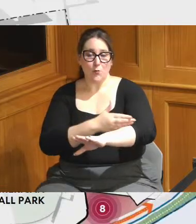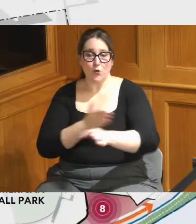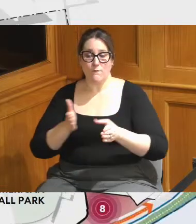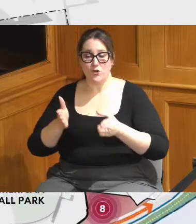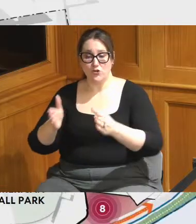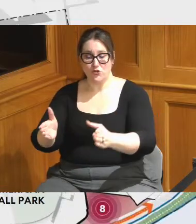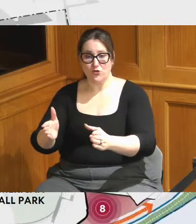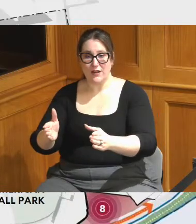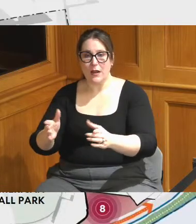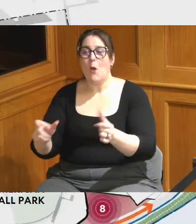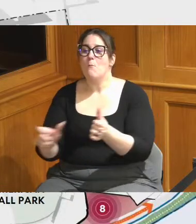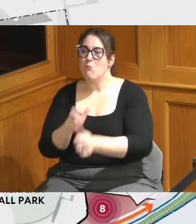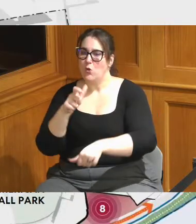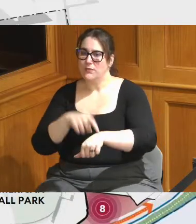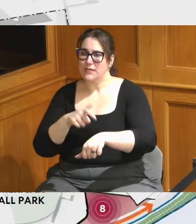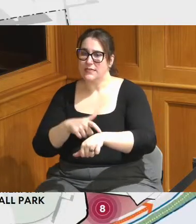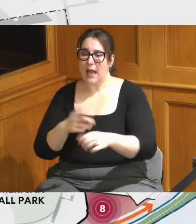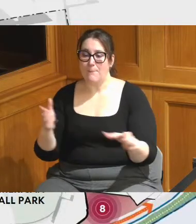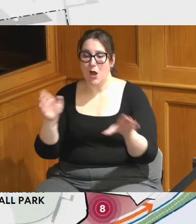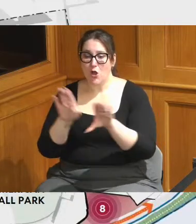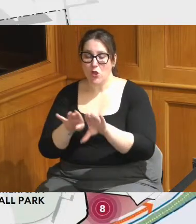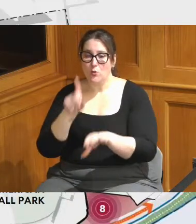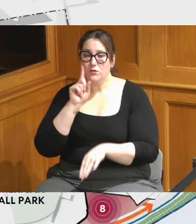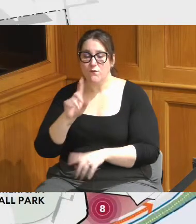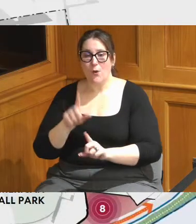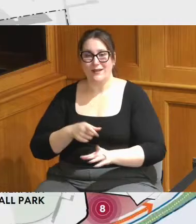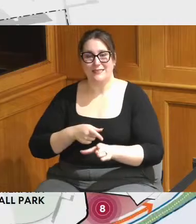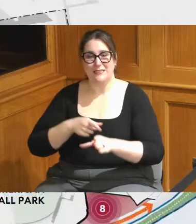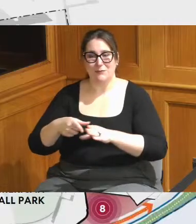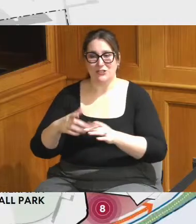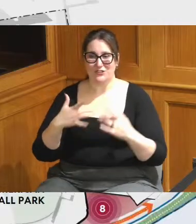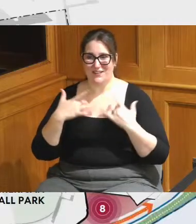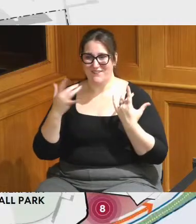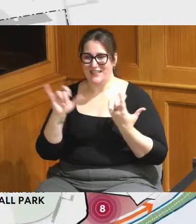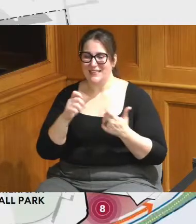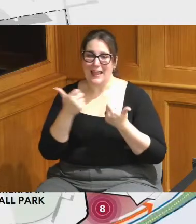most of the time but closed for special events especially on game days. so it's a controllable